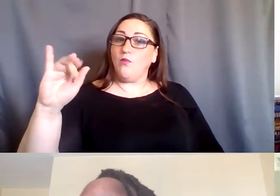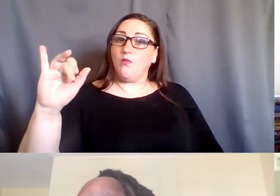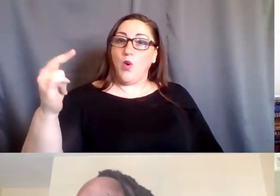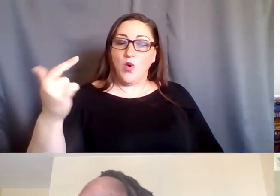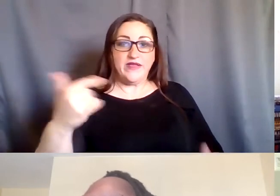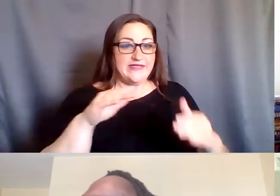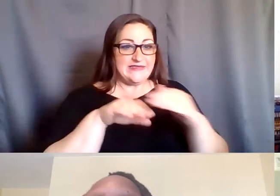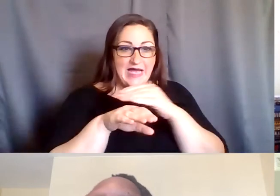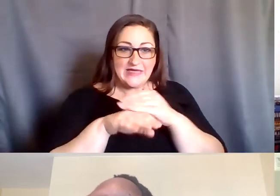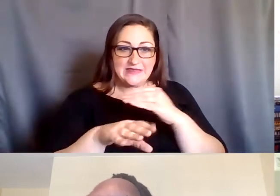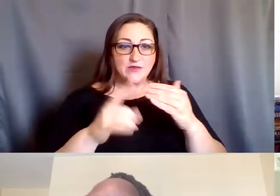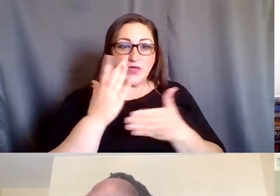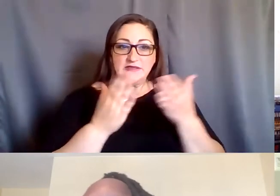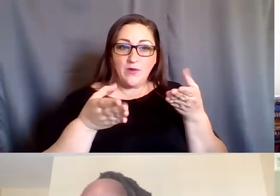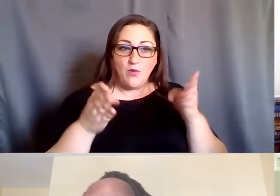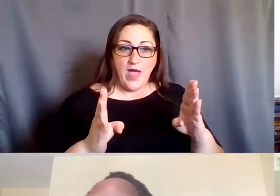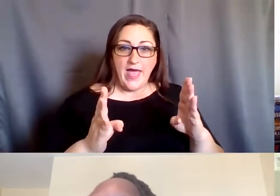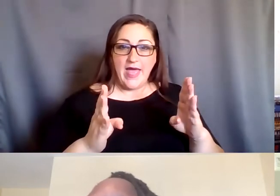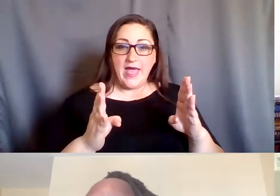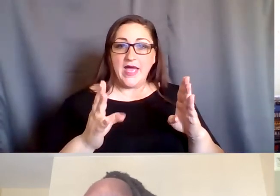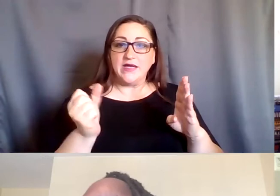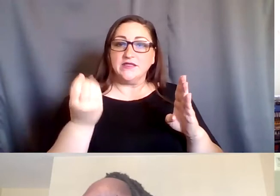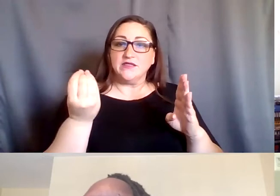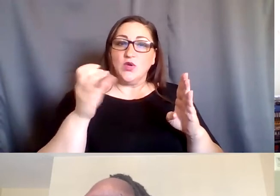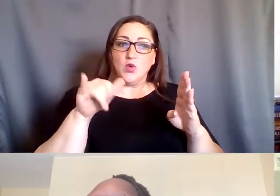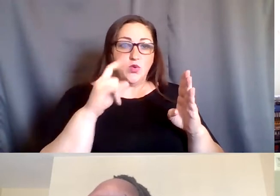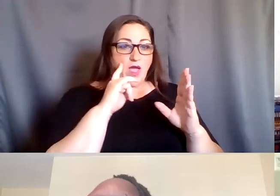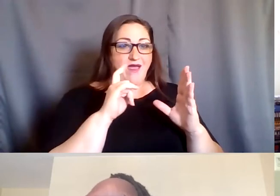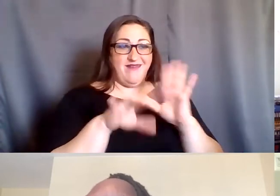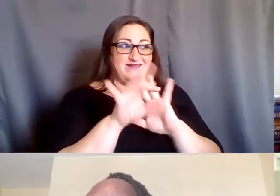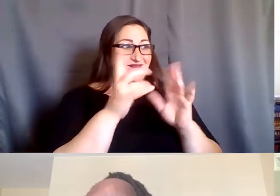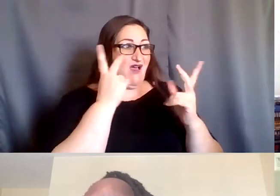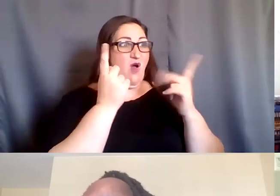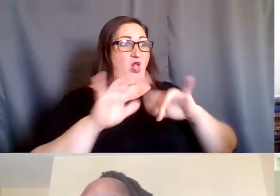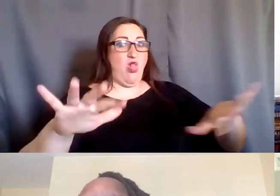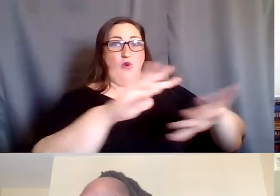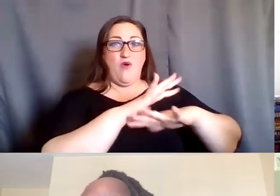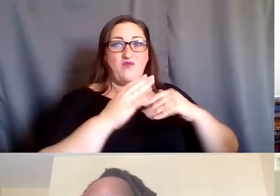that could literally happen virtually anywhere in the country to disenfranchise any number of voters.